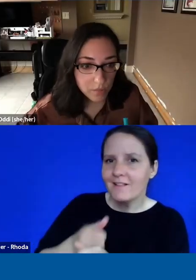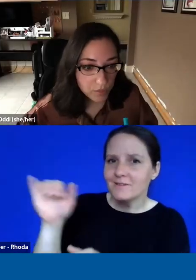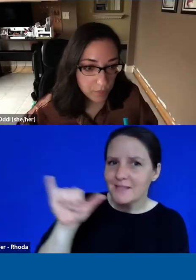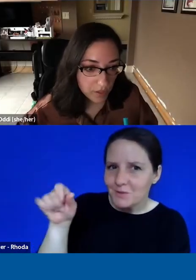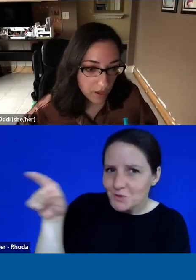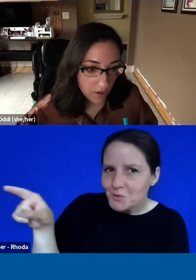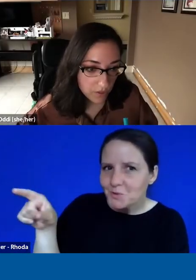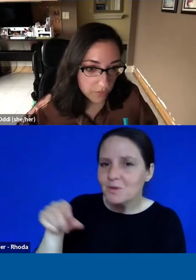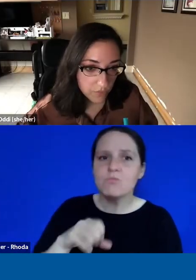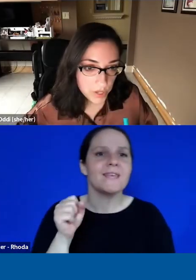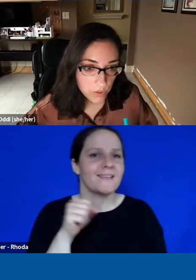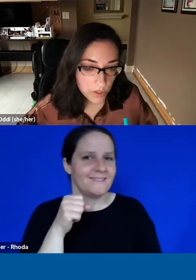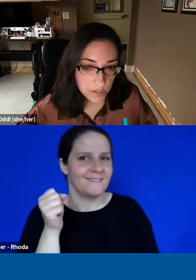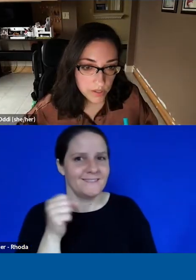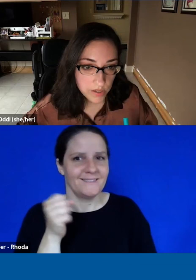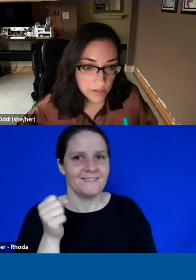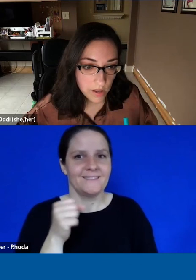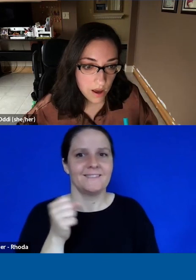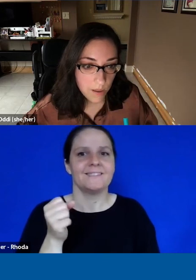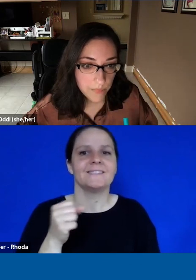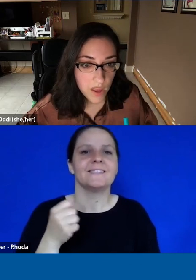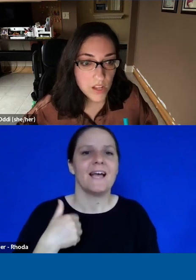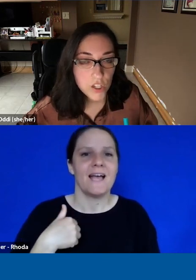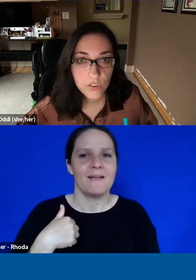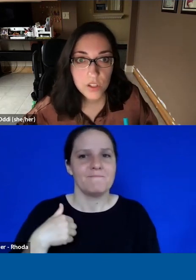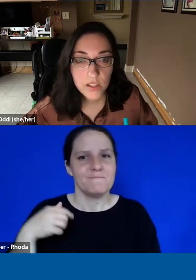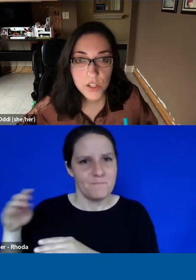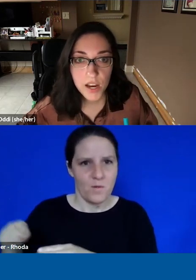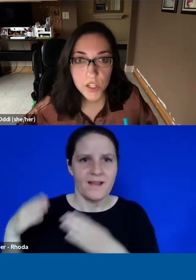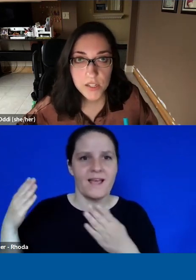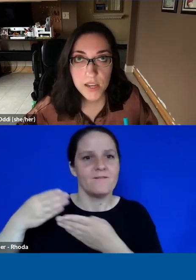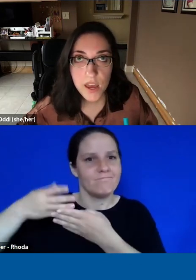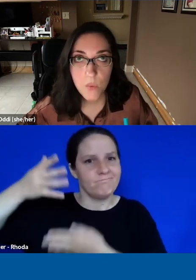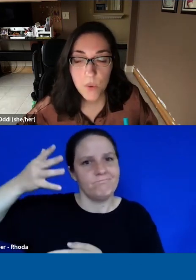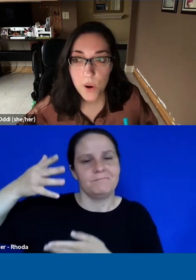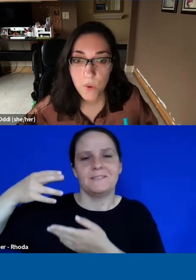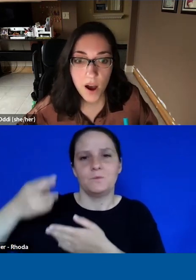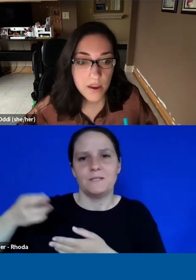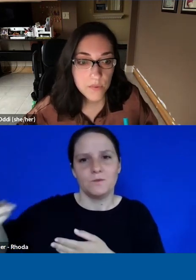I'm just pulling out the resources. In general, like there's hashtags, like A11Y,